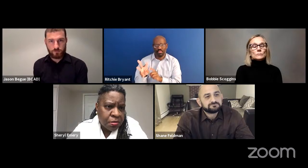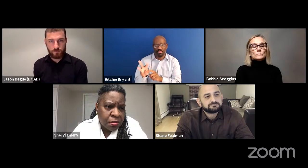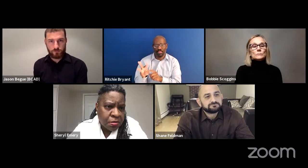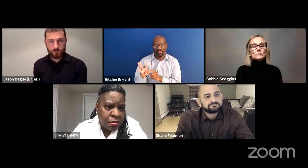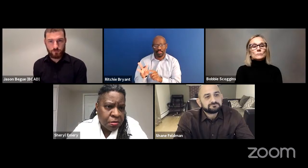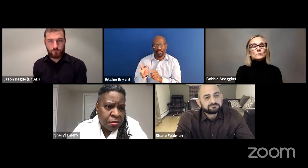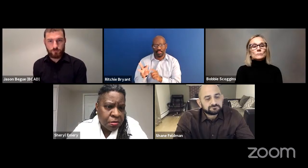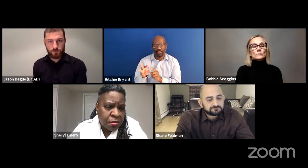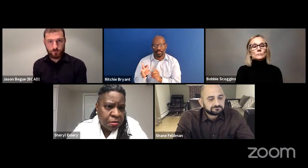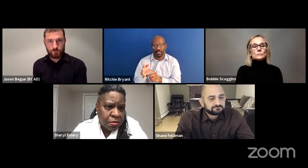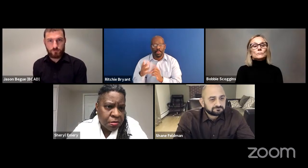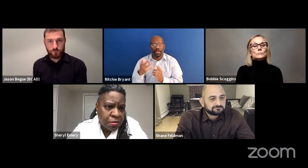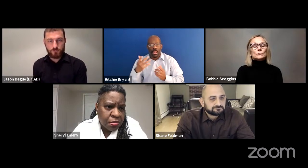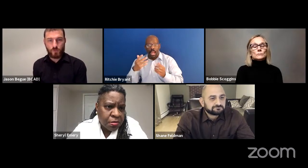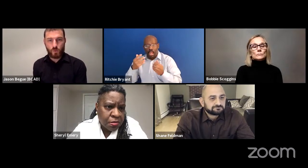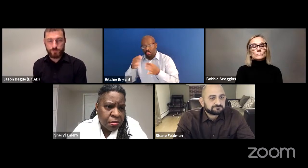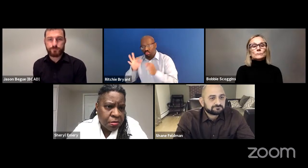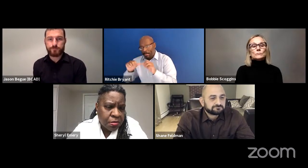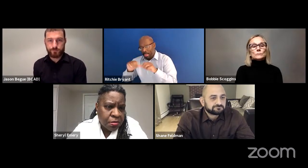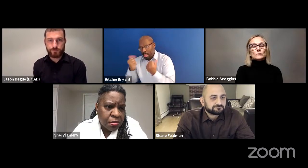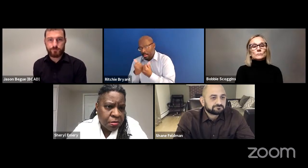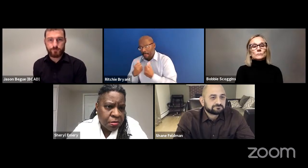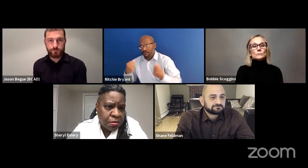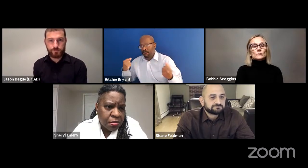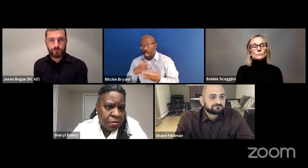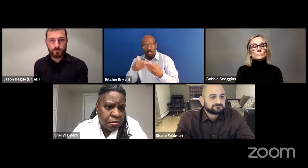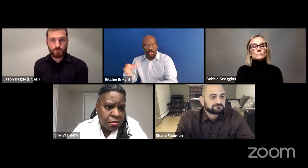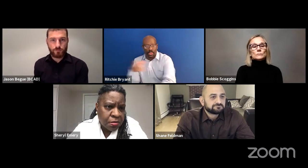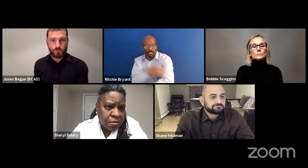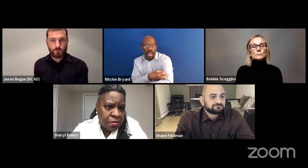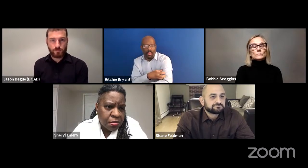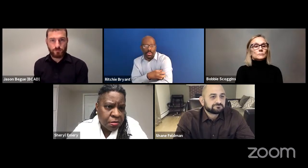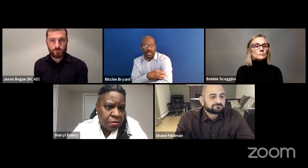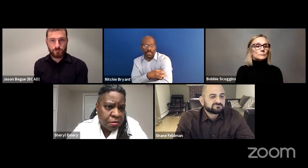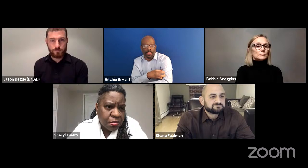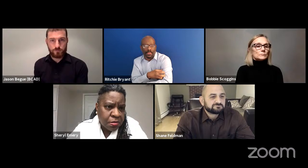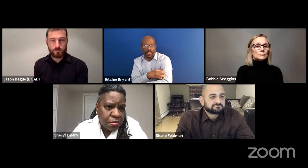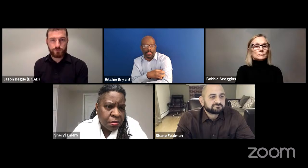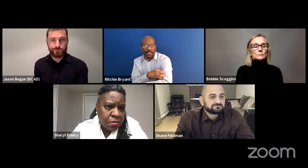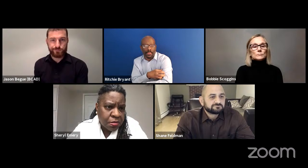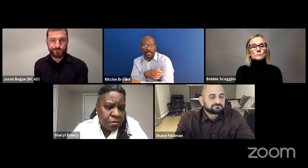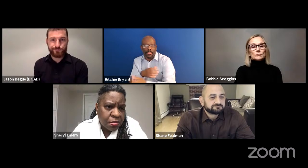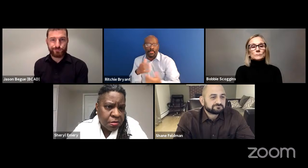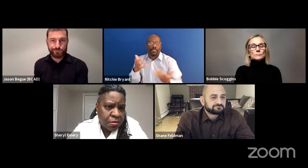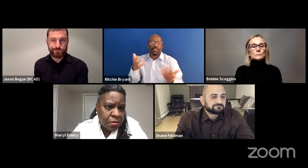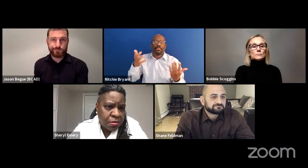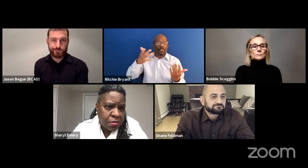It is complicated, but again, we want to ensure ‑‑ very often, the agencies are concerned about